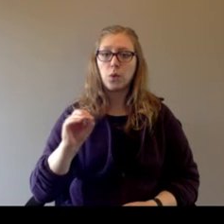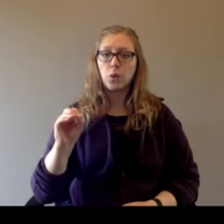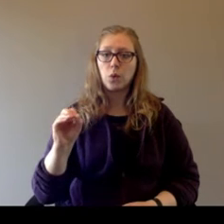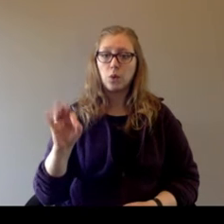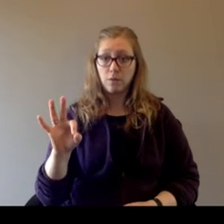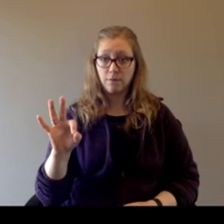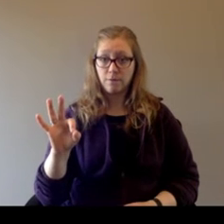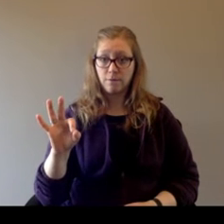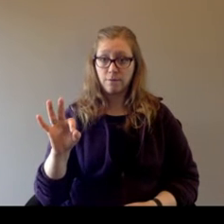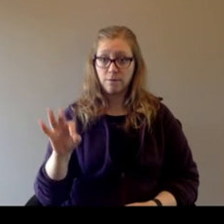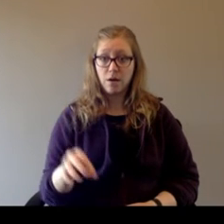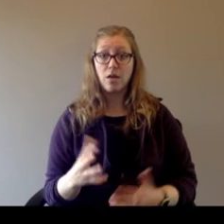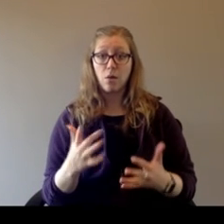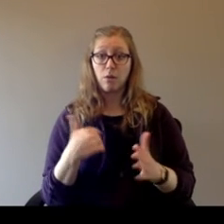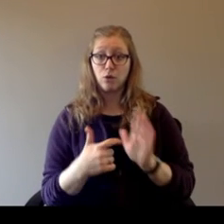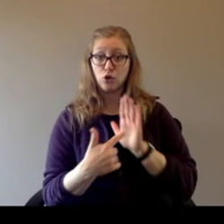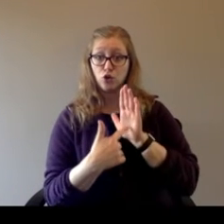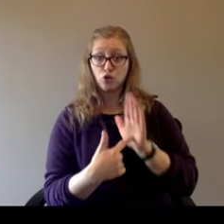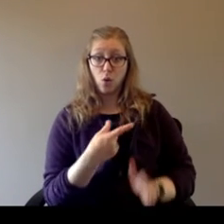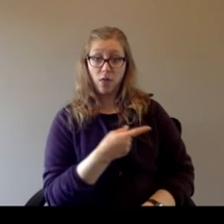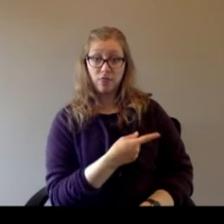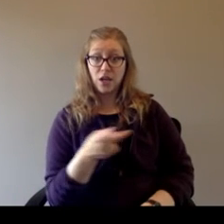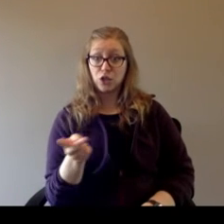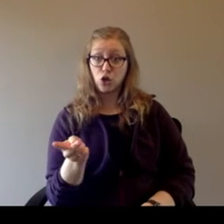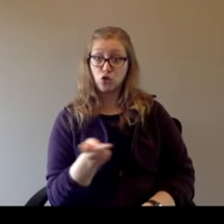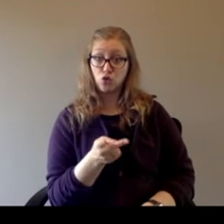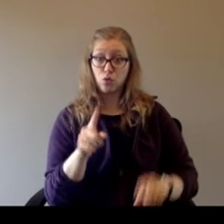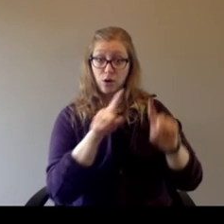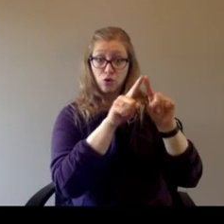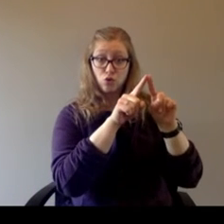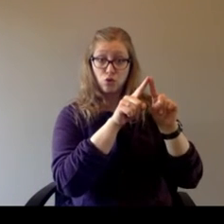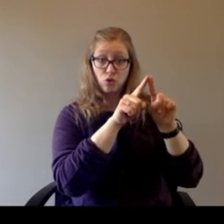triangle RPQ and triangle RMN are congruent.